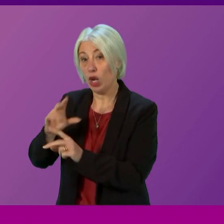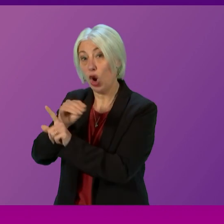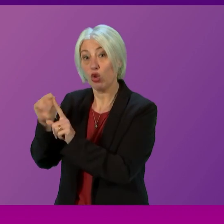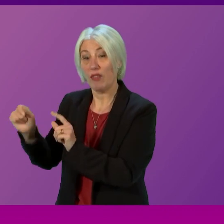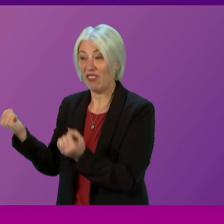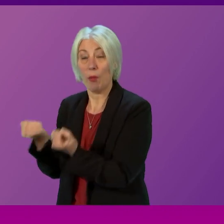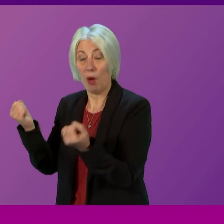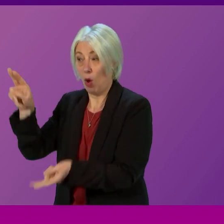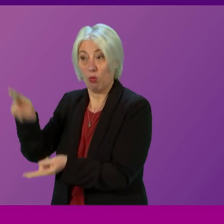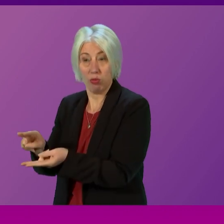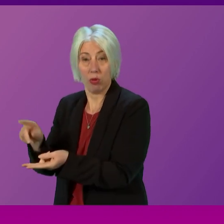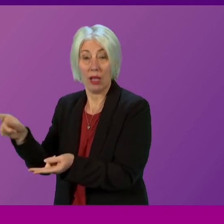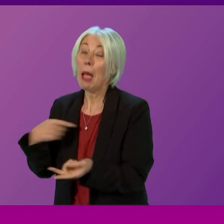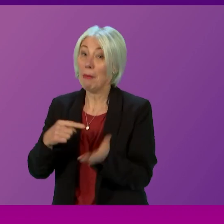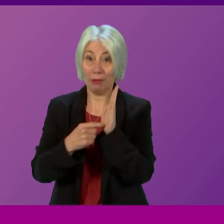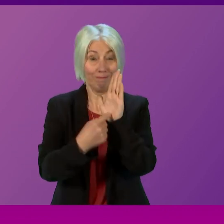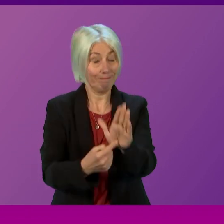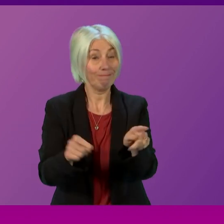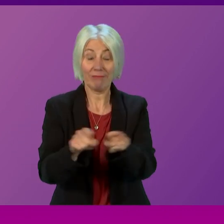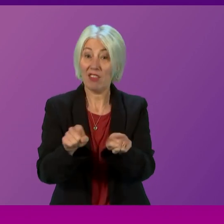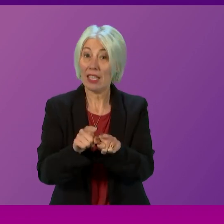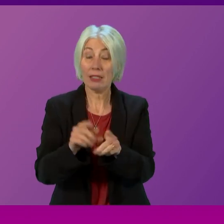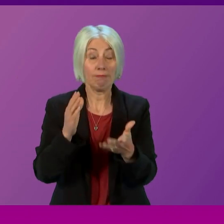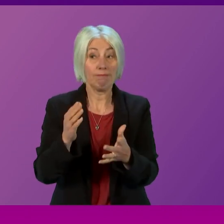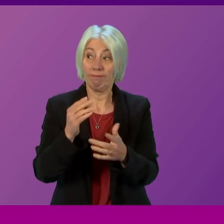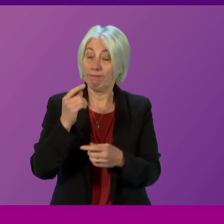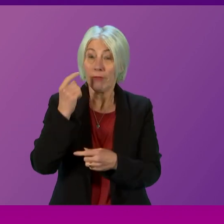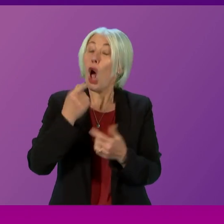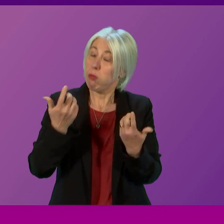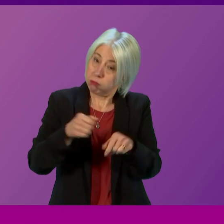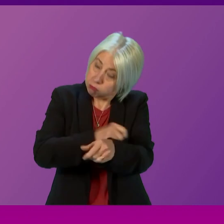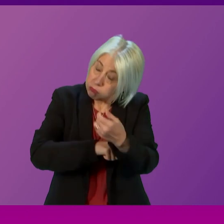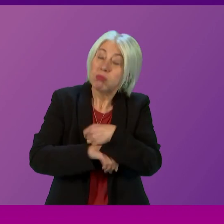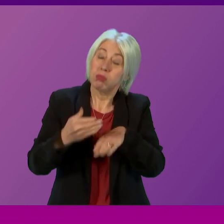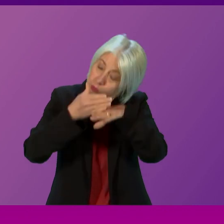As I have already demonstrated, although there is considerable work to do, we are making progress